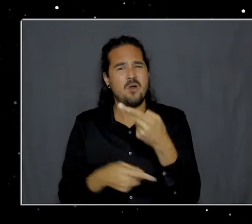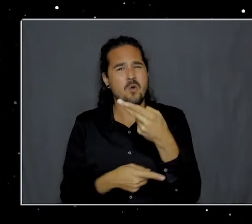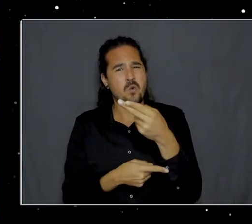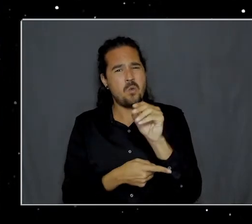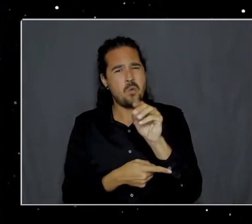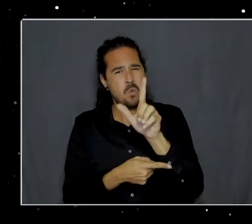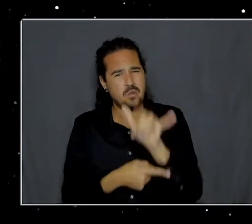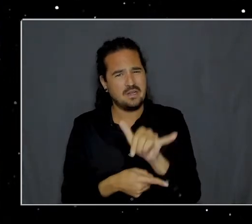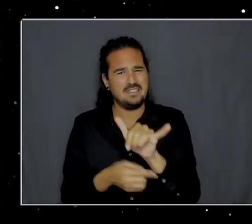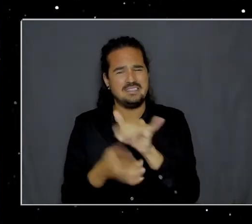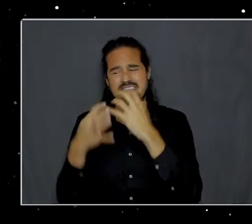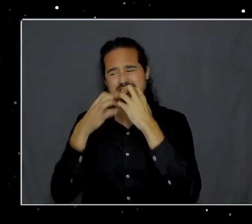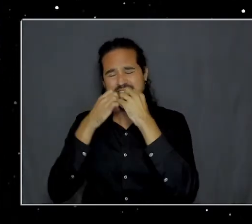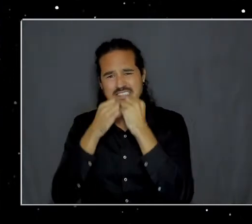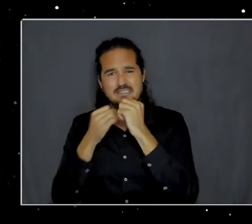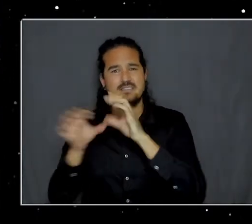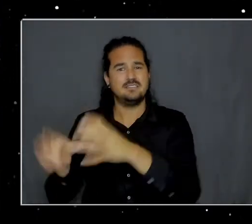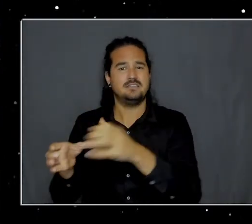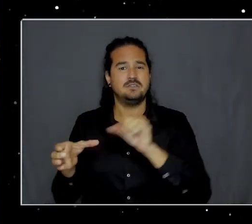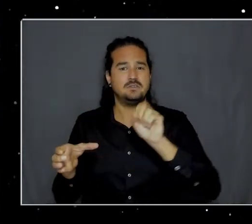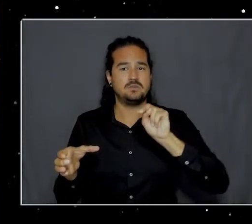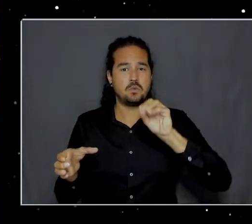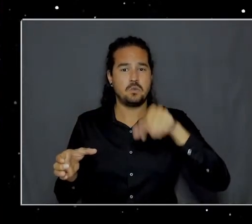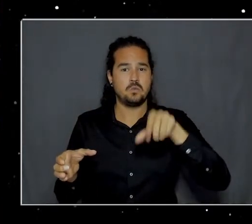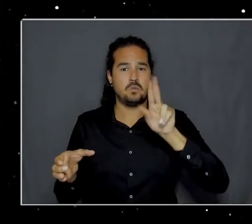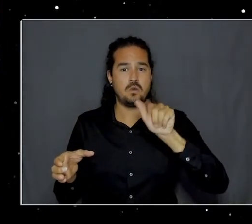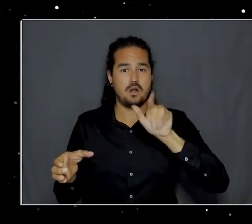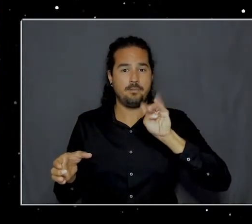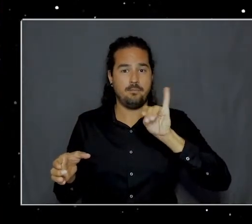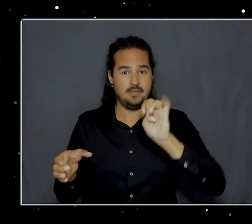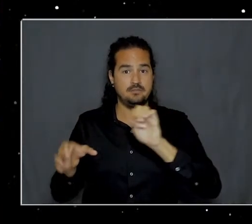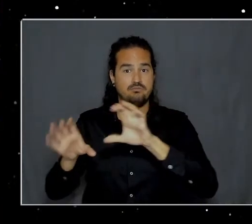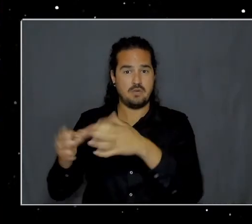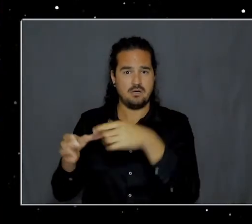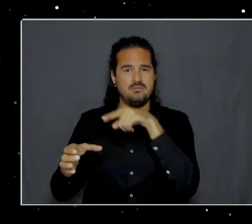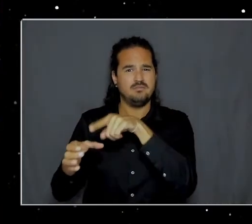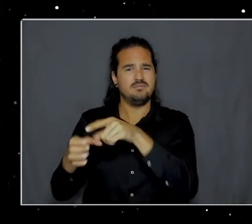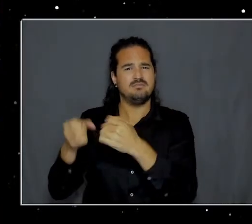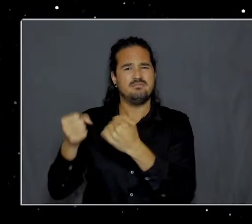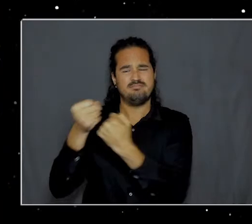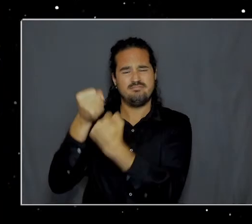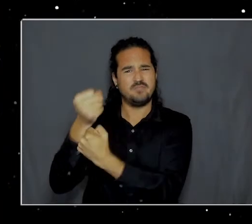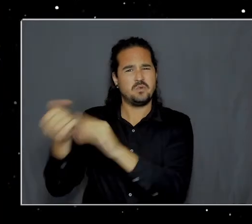SERVED AS A CORNERSTONE OF THE